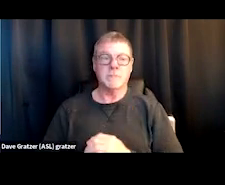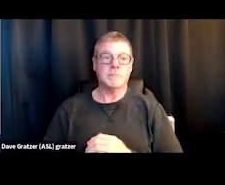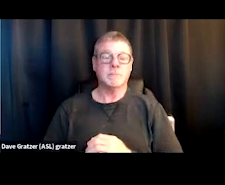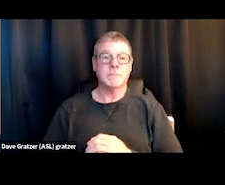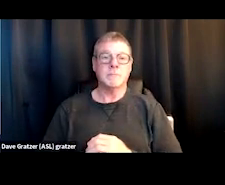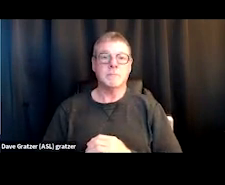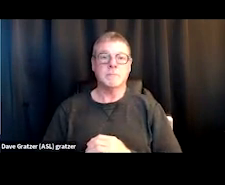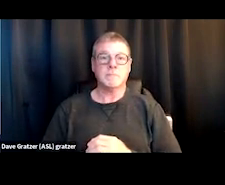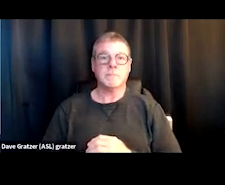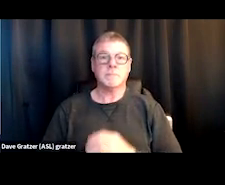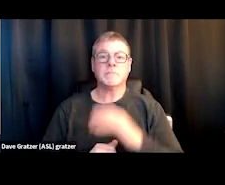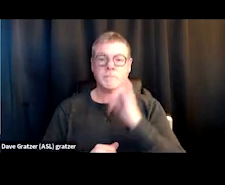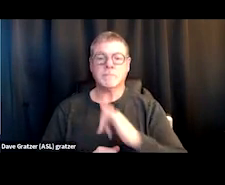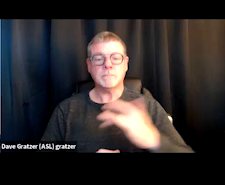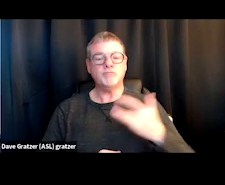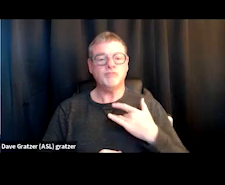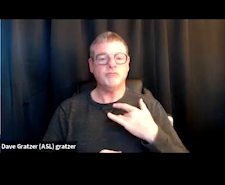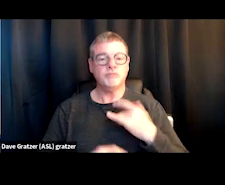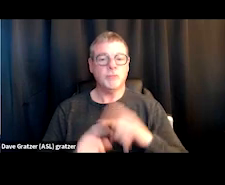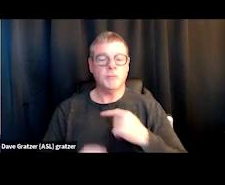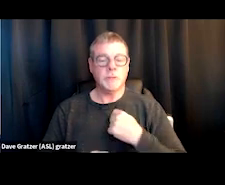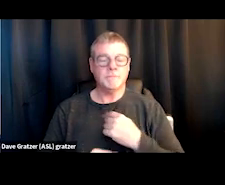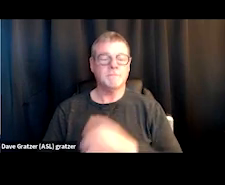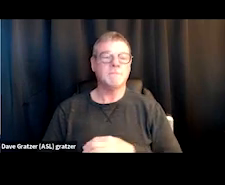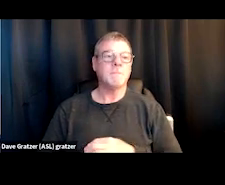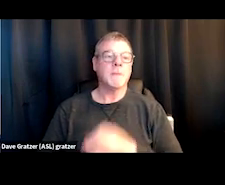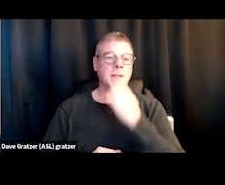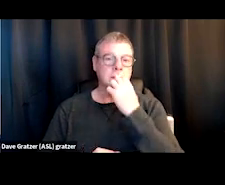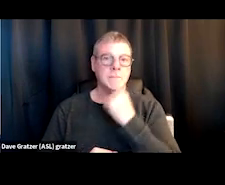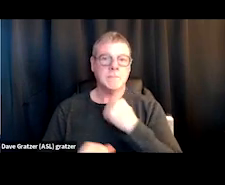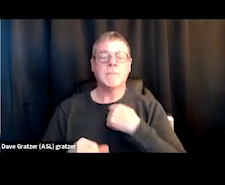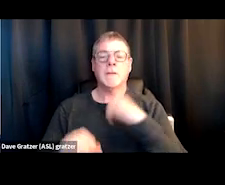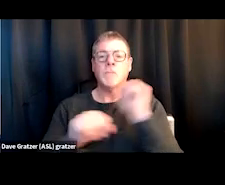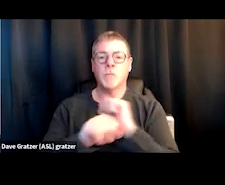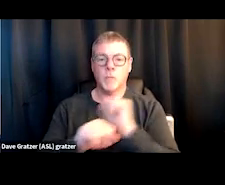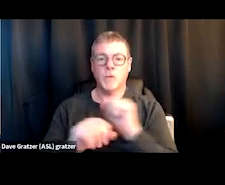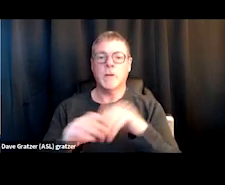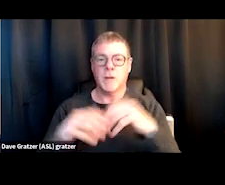That's really near and dear to my heart. I've worked a lot in the recovery space,